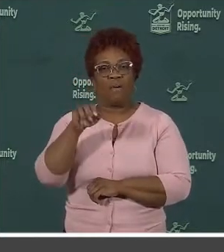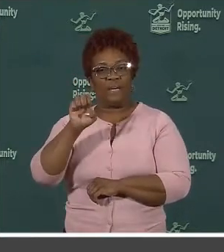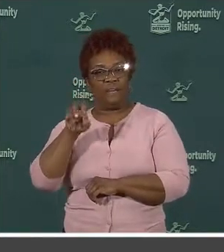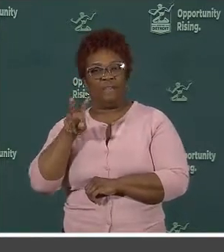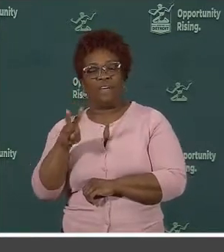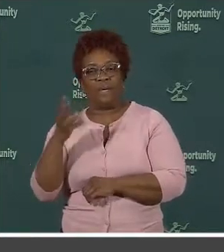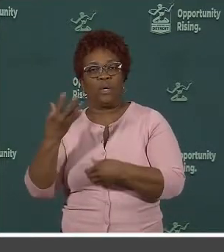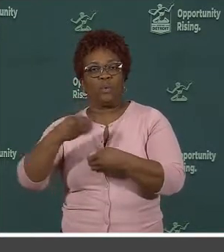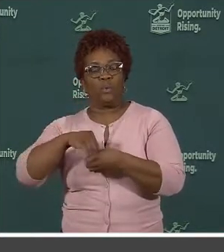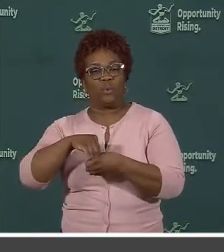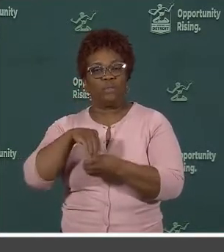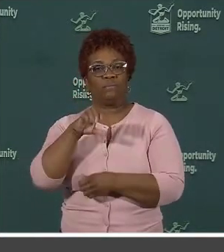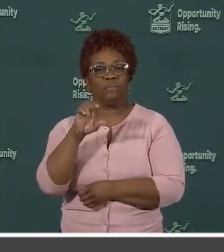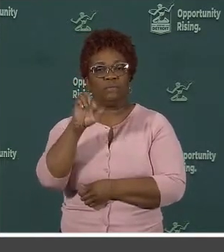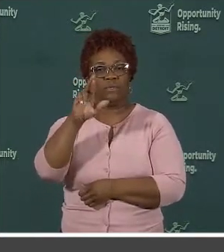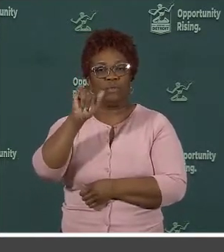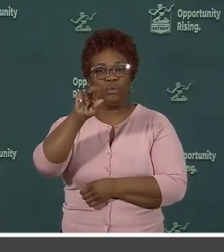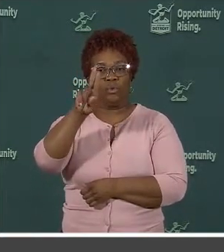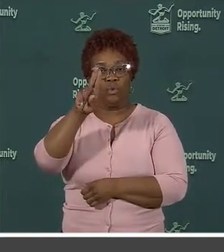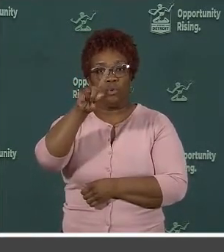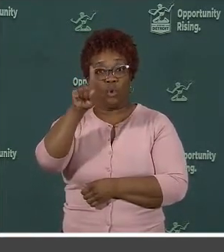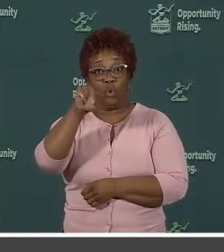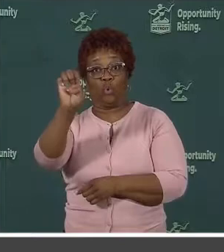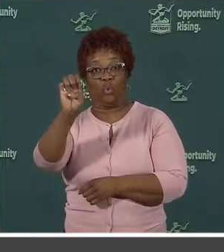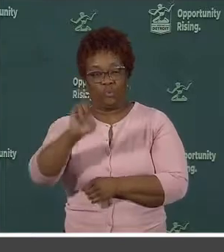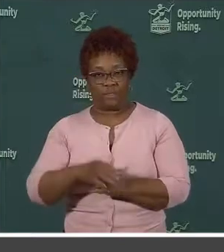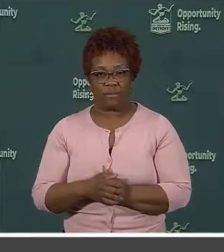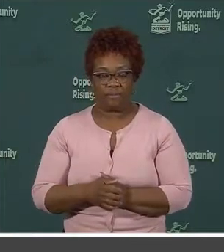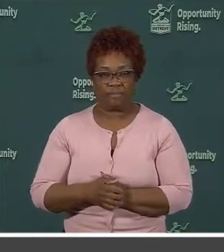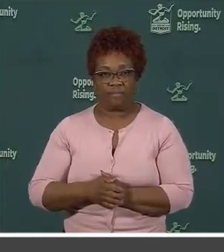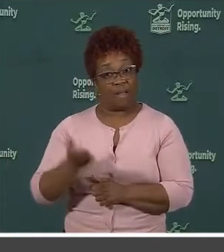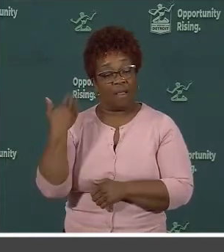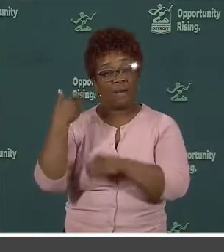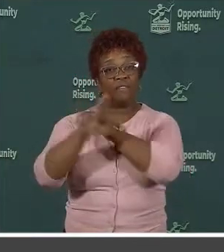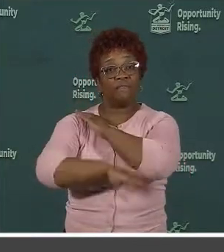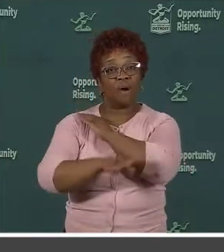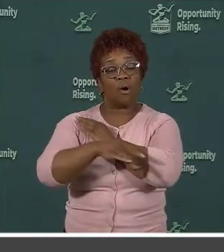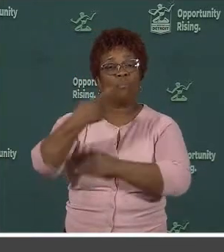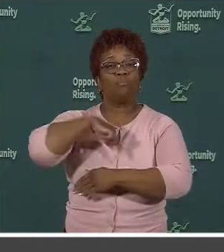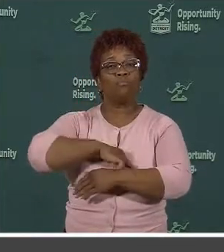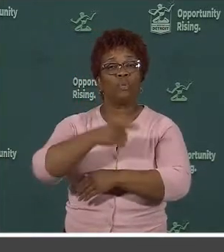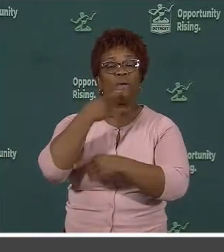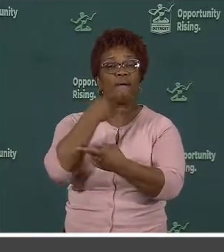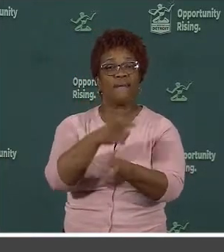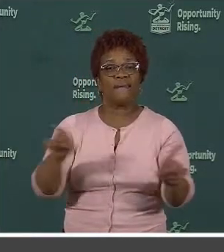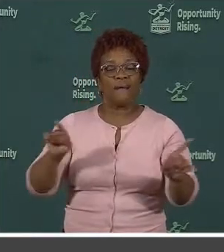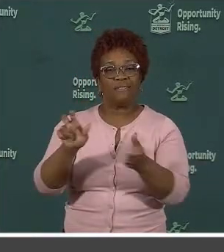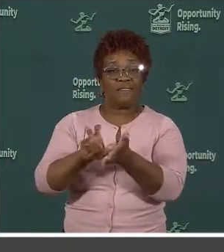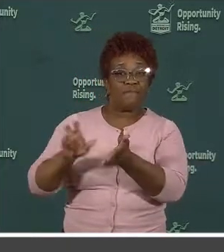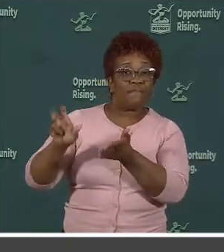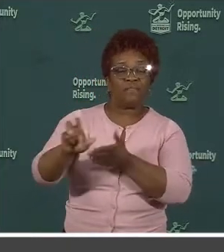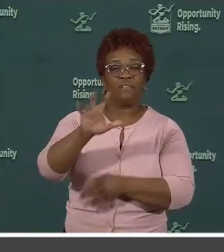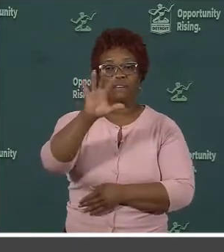VEHICLE AND THAT'S WHY LAST FALL WE ANNOUNCED AN INVESTMENT OF FIFTY MILLION DOLLARS IN DETROIT HAMTRAMCK AND HIGHLAND